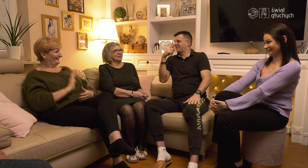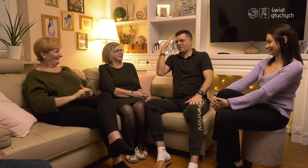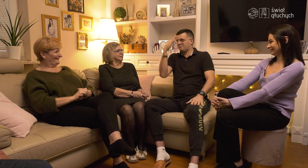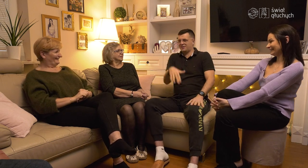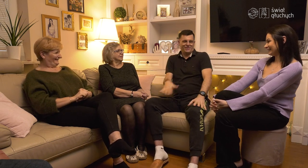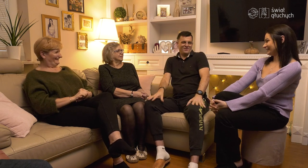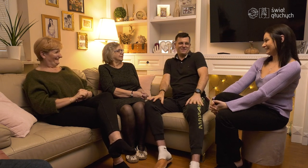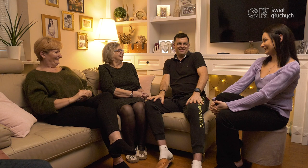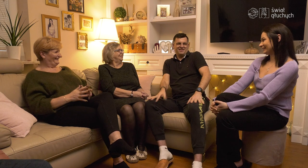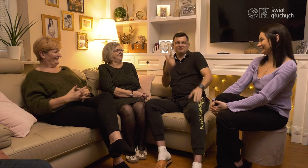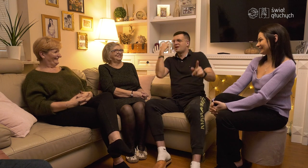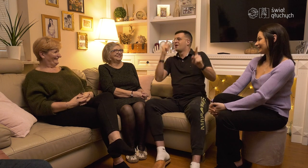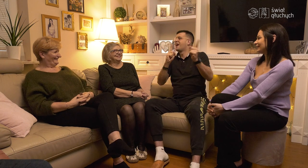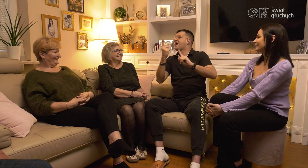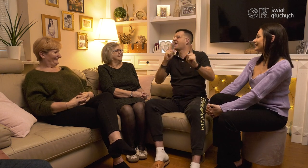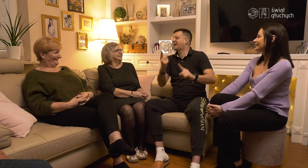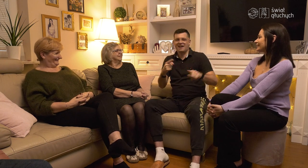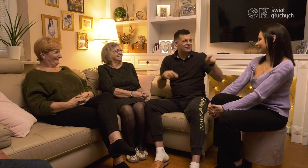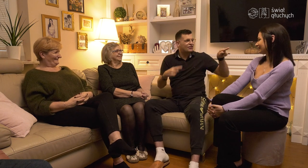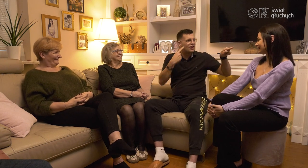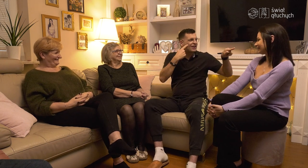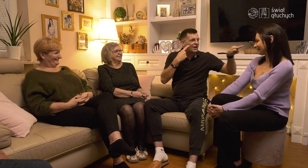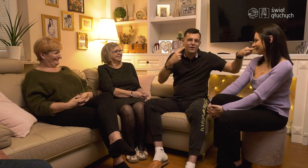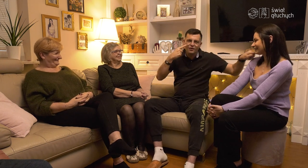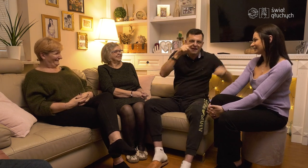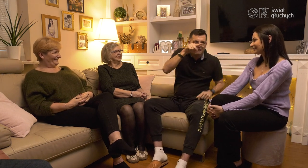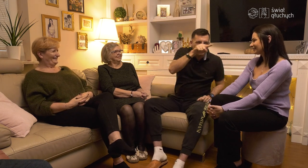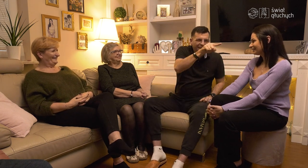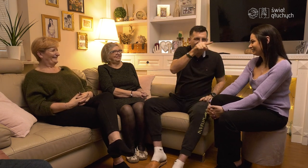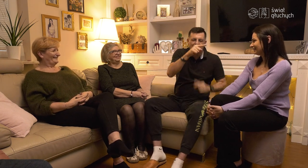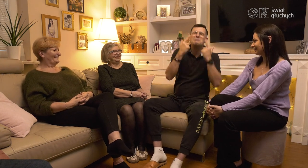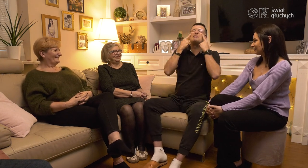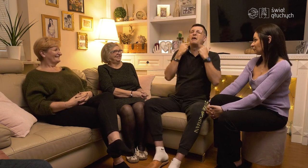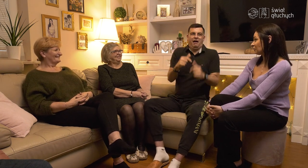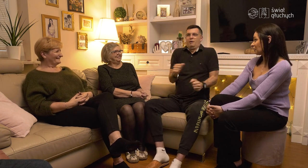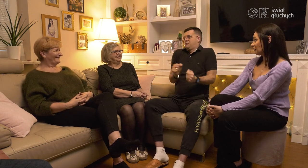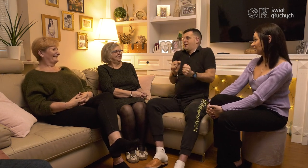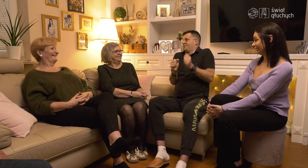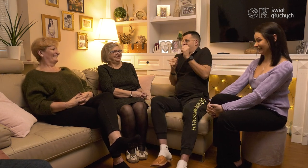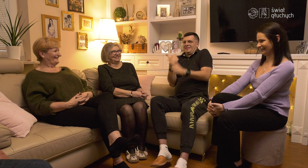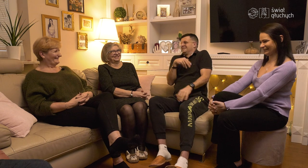he thought it was some kind of doll. He touched him to check if he was real, and Max cried because he was scared.